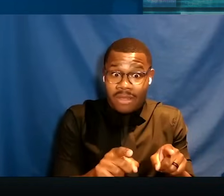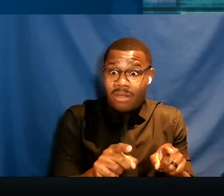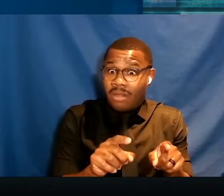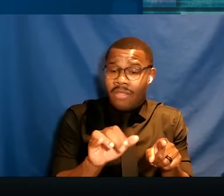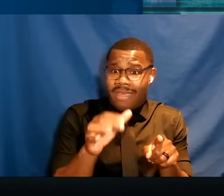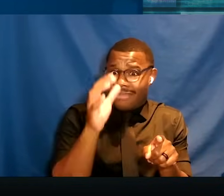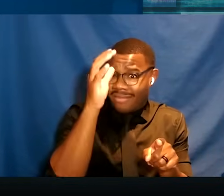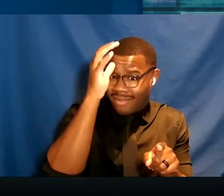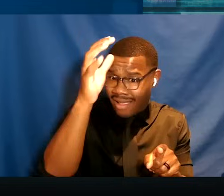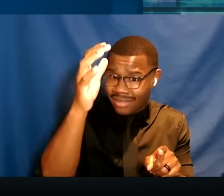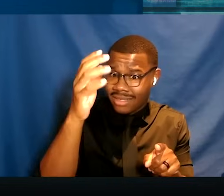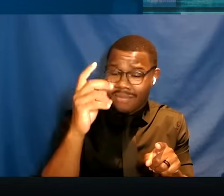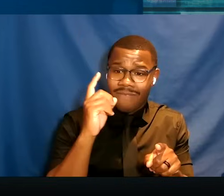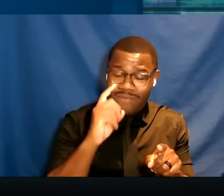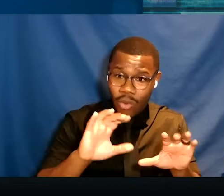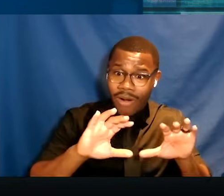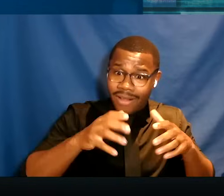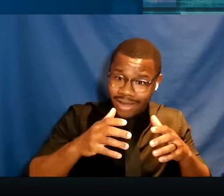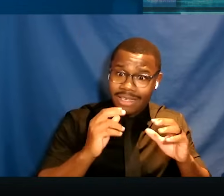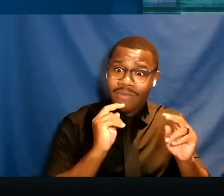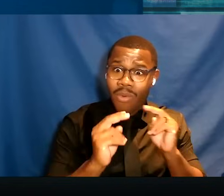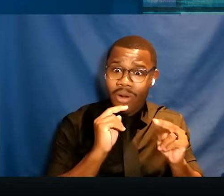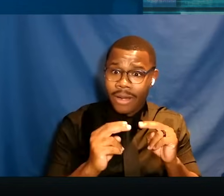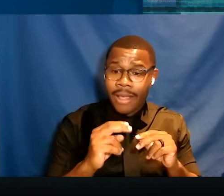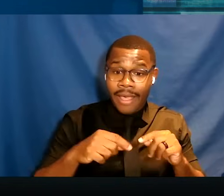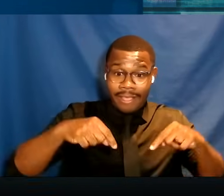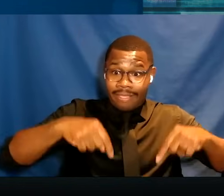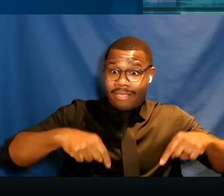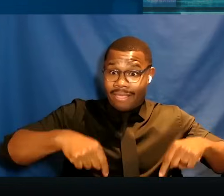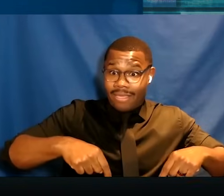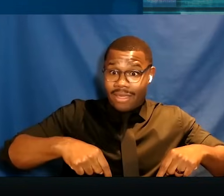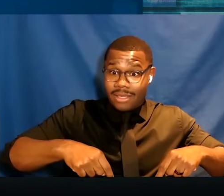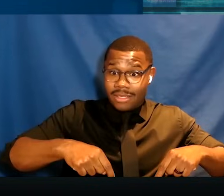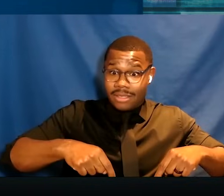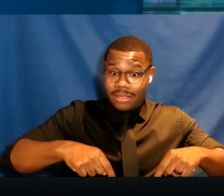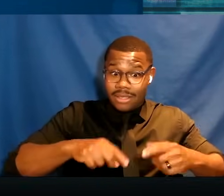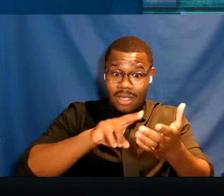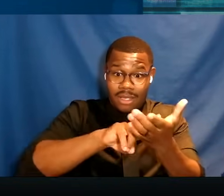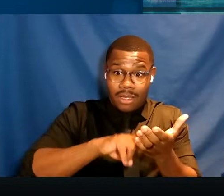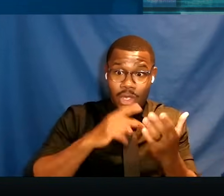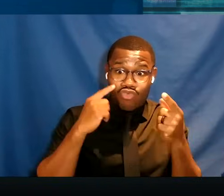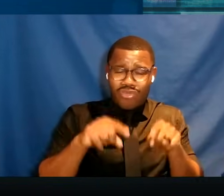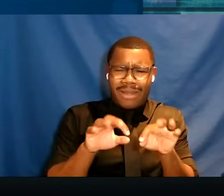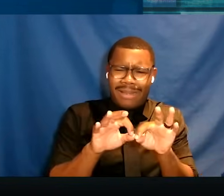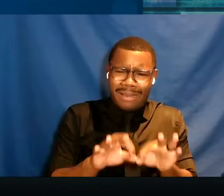this agreement is really important for this moment in time. And the provisions not only regarding AI,